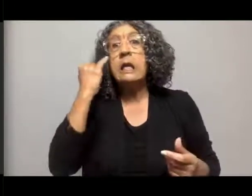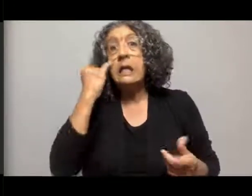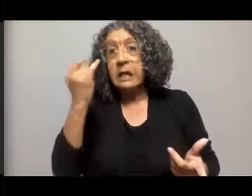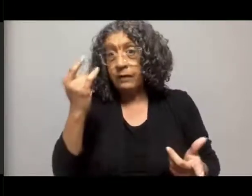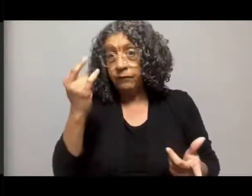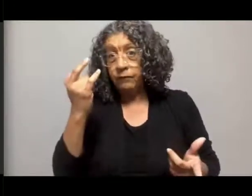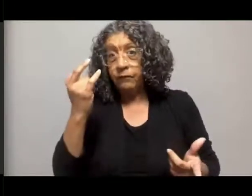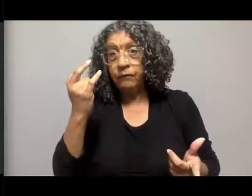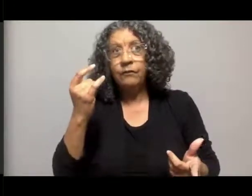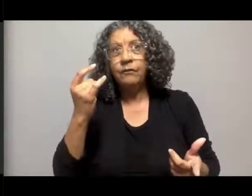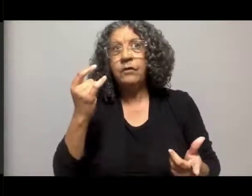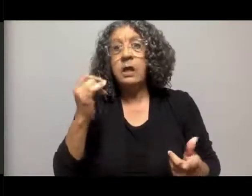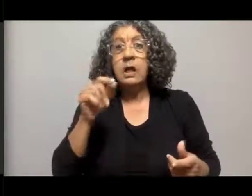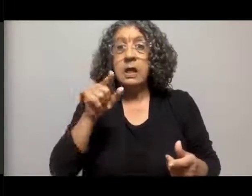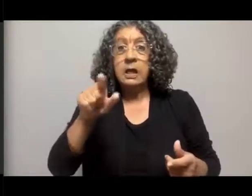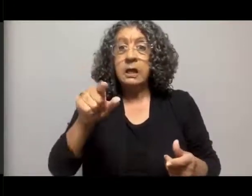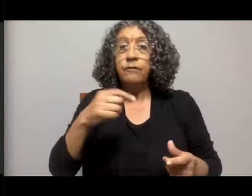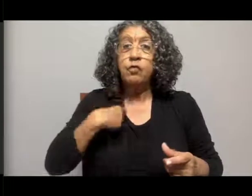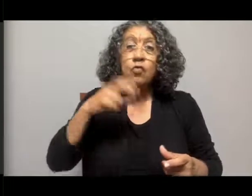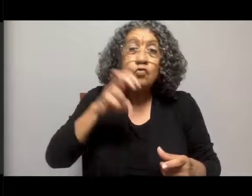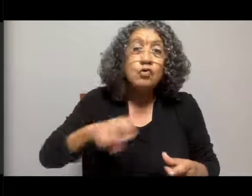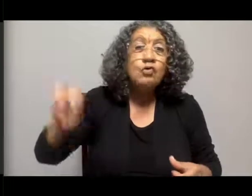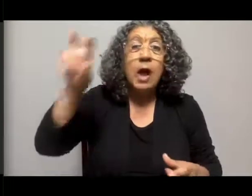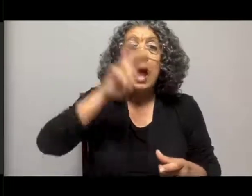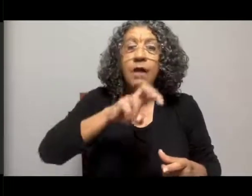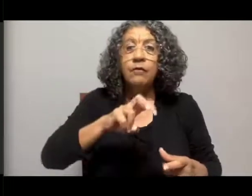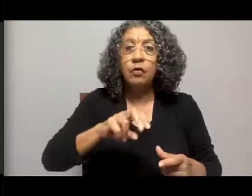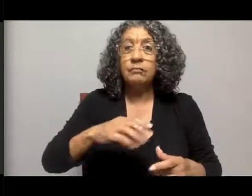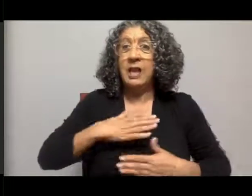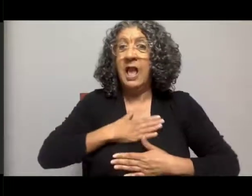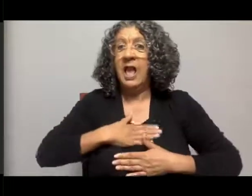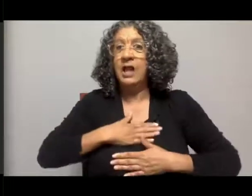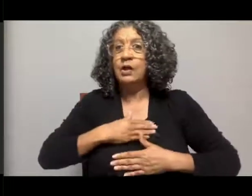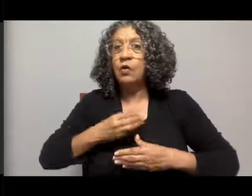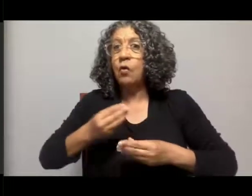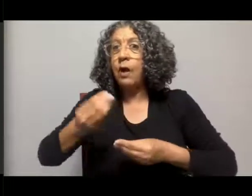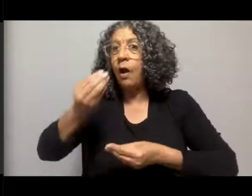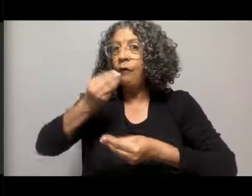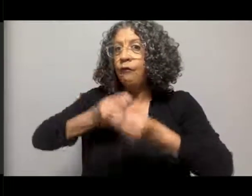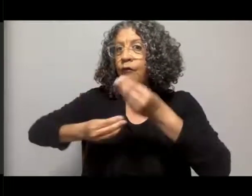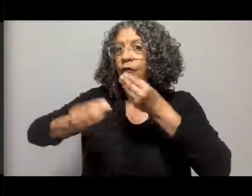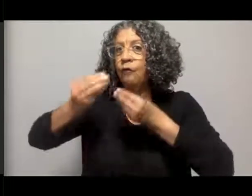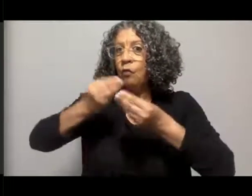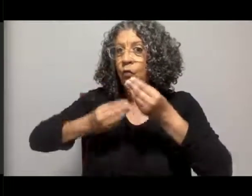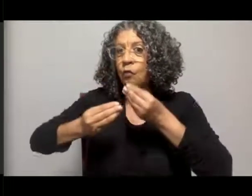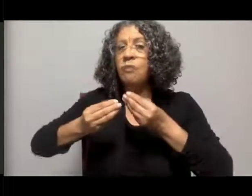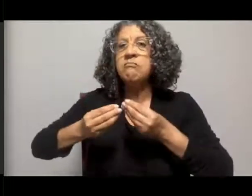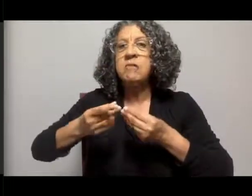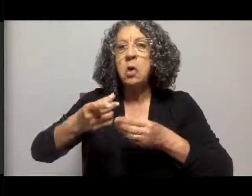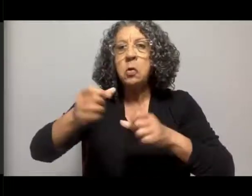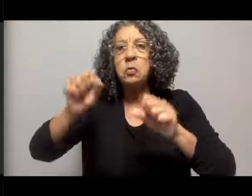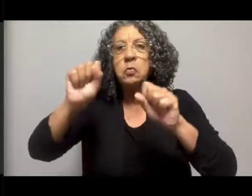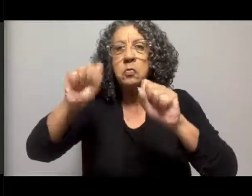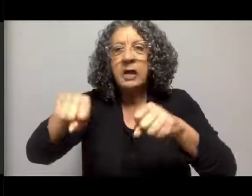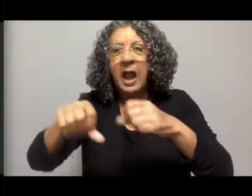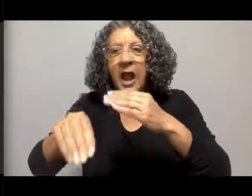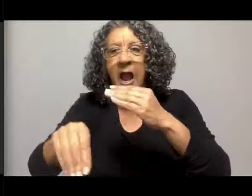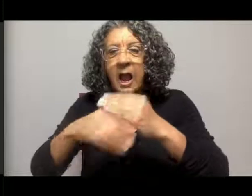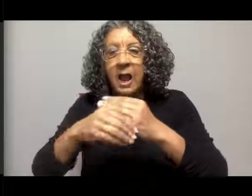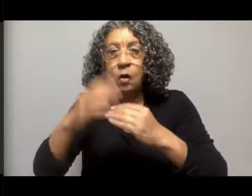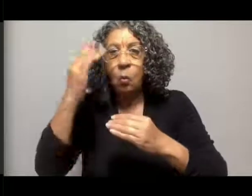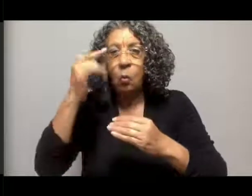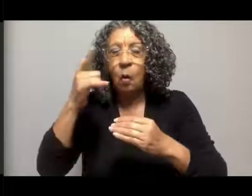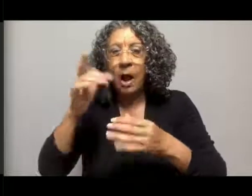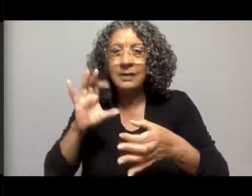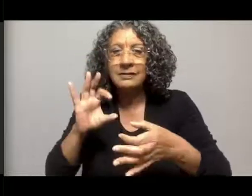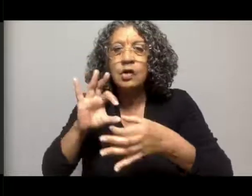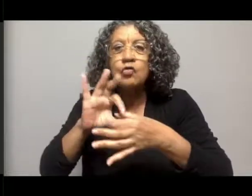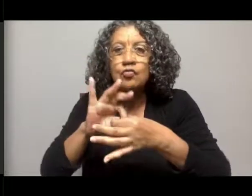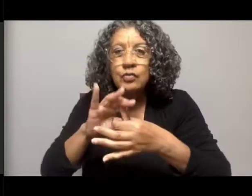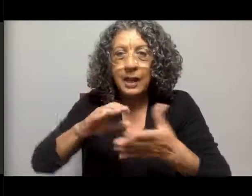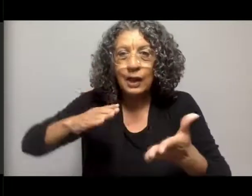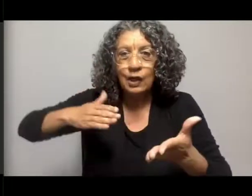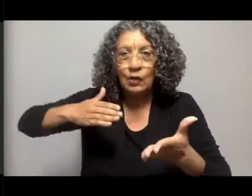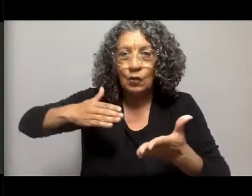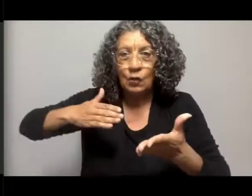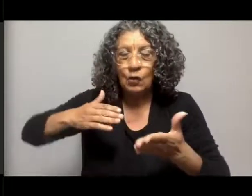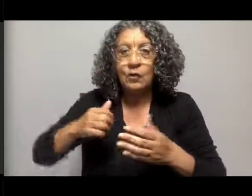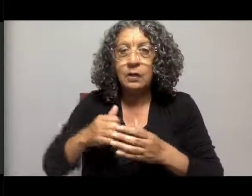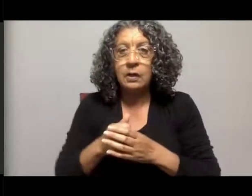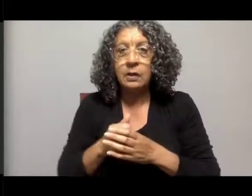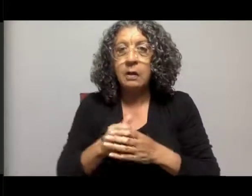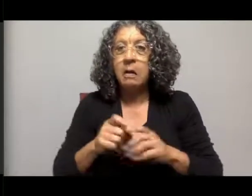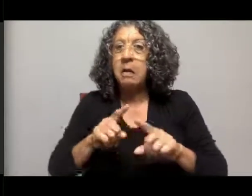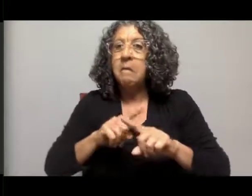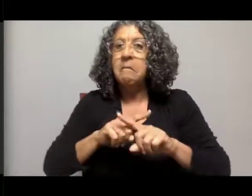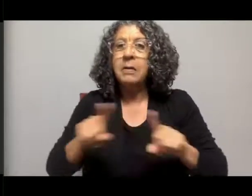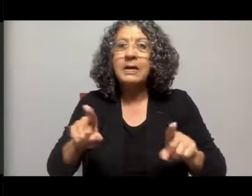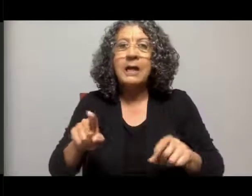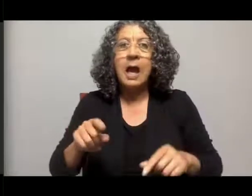Like let's say you travel and you enjoy food you could add that because it's related to cooking.